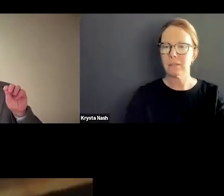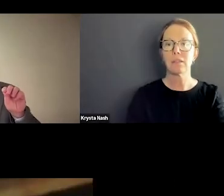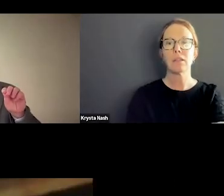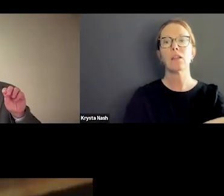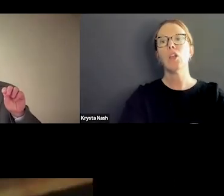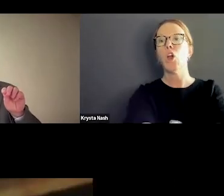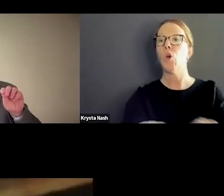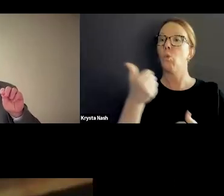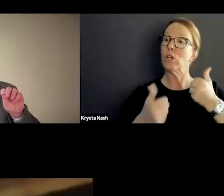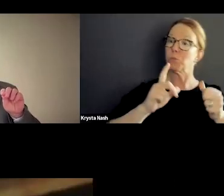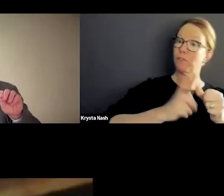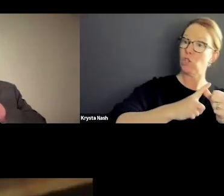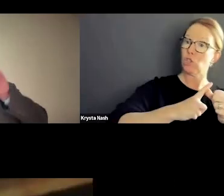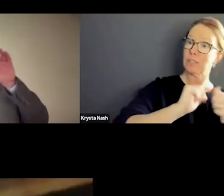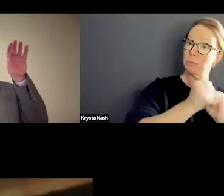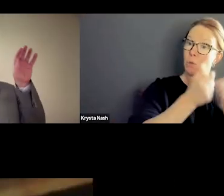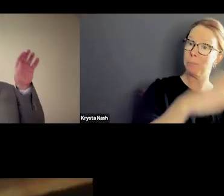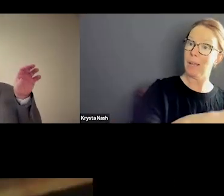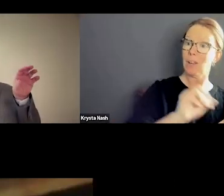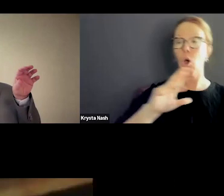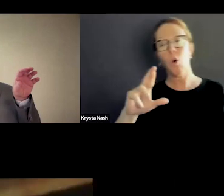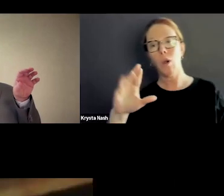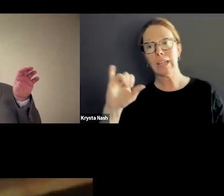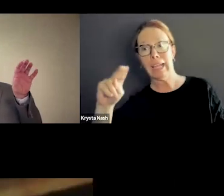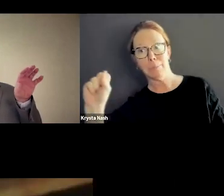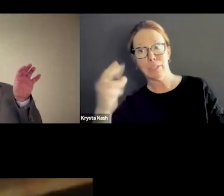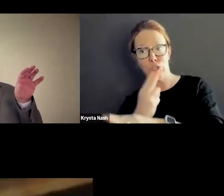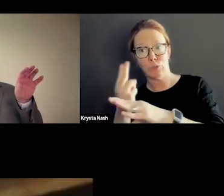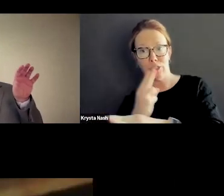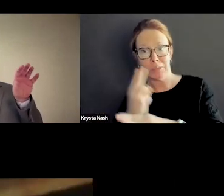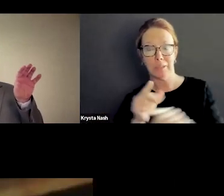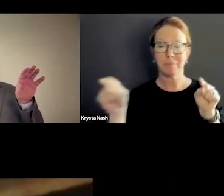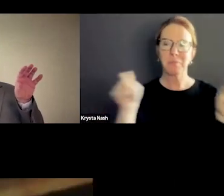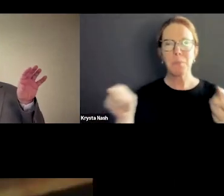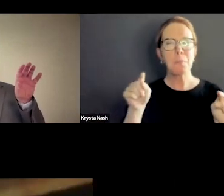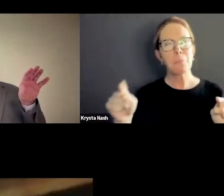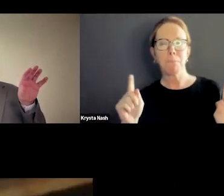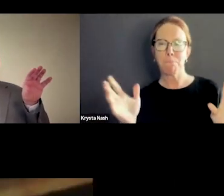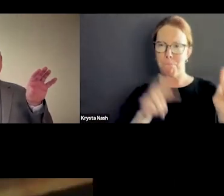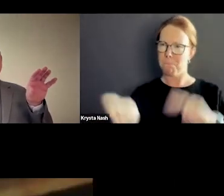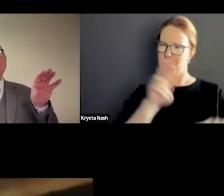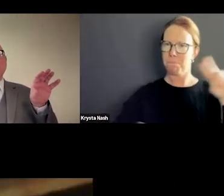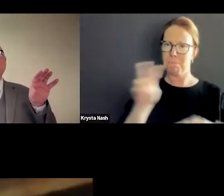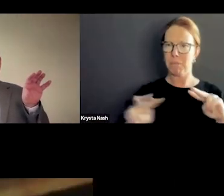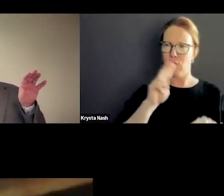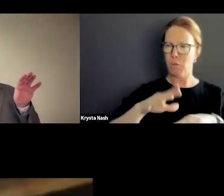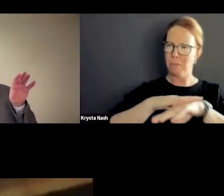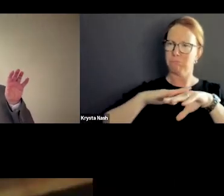first, sports betting or cannabis use. What we can tell from at least the preliminary idea that we're looking at right now.